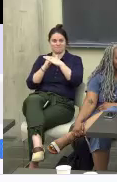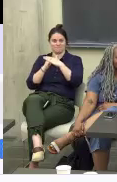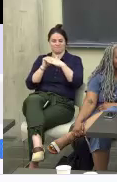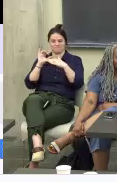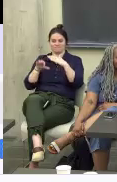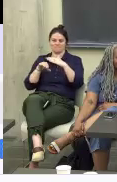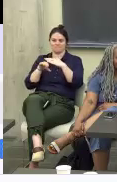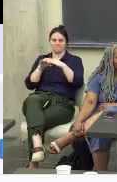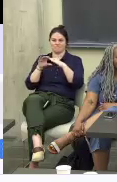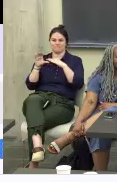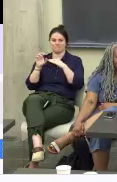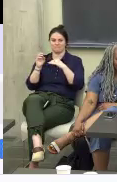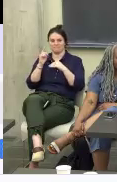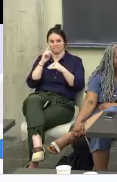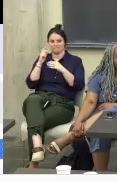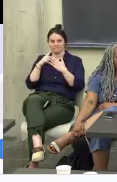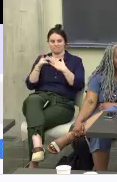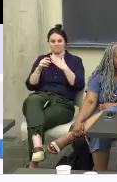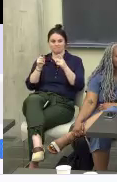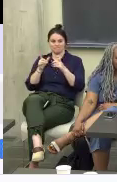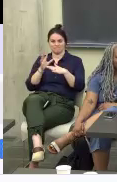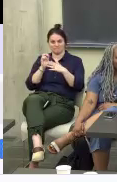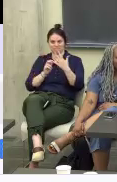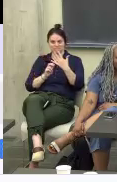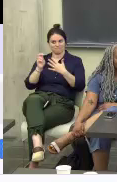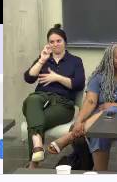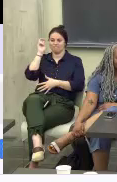Because program managers go all the way to the top. Yep.